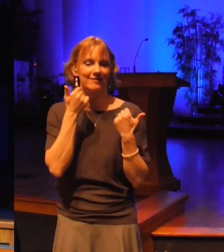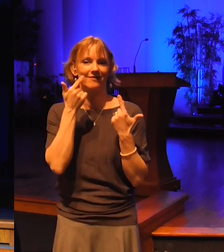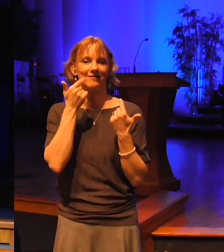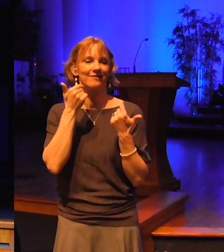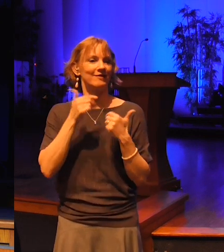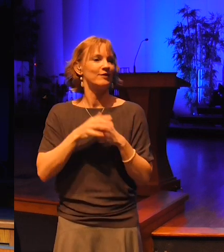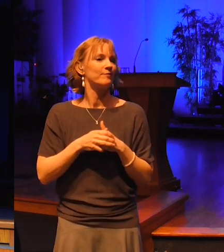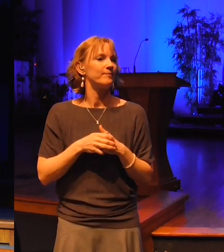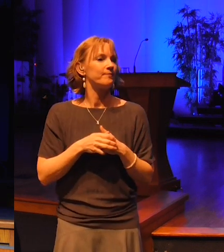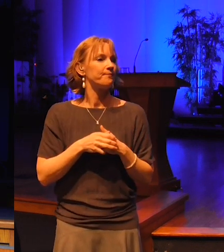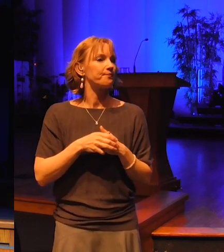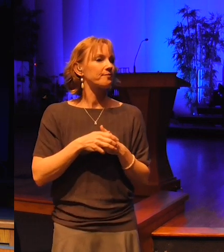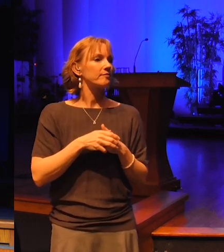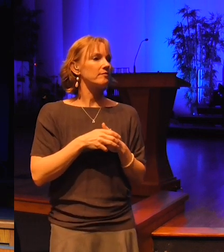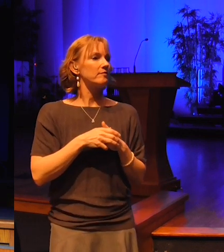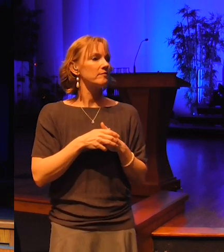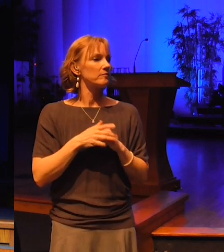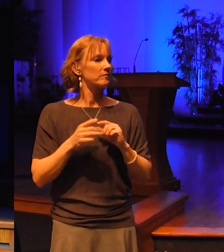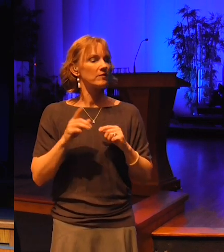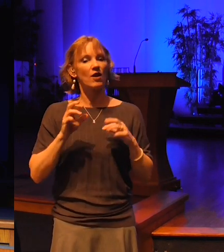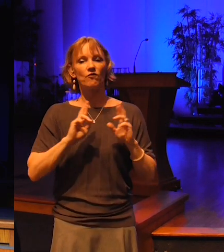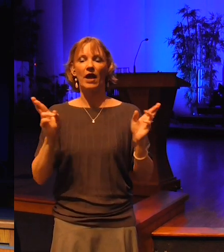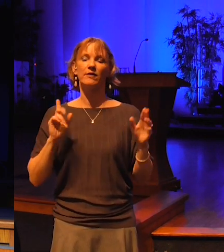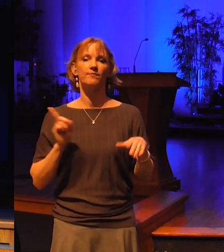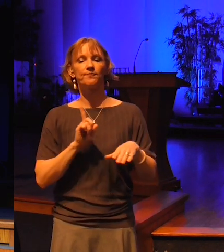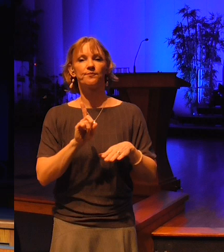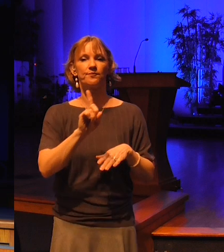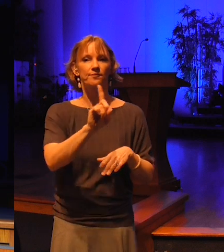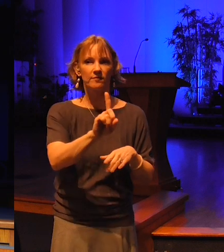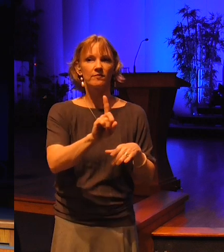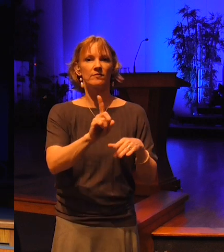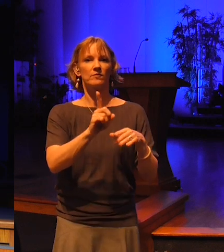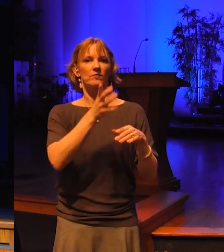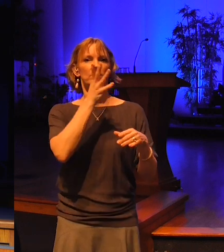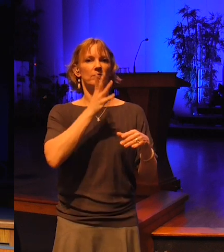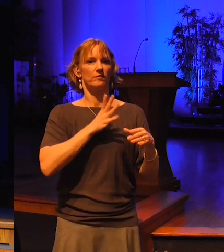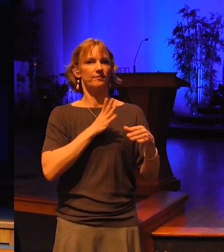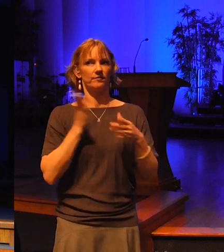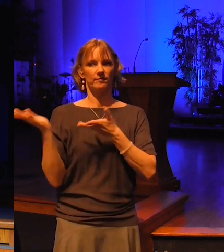and I get up to the stewardist who's who's uh boarding the the the plane and uh my boarding